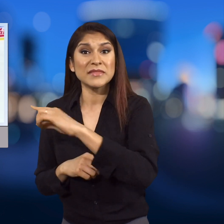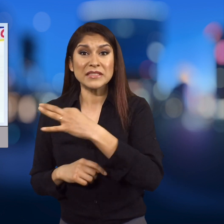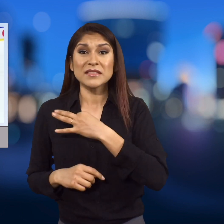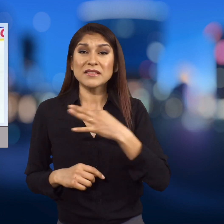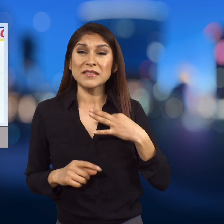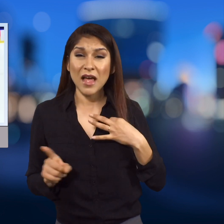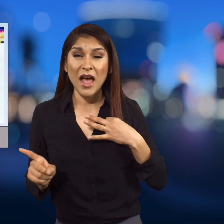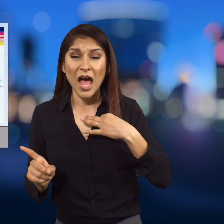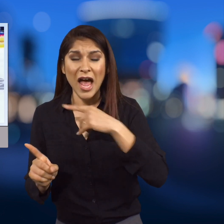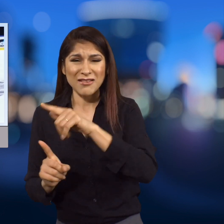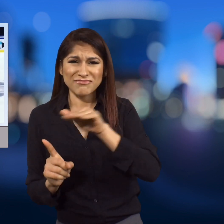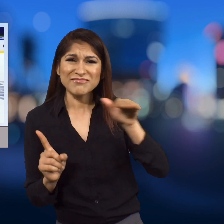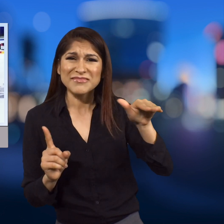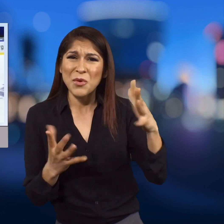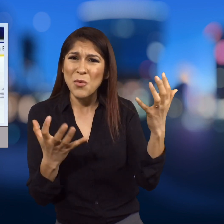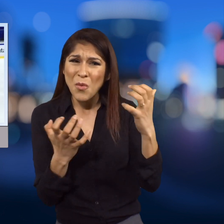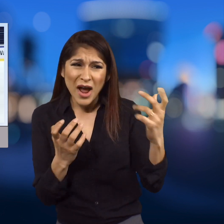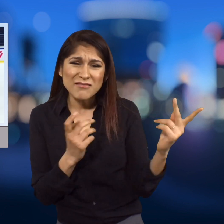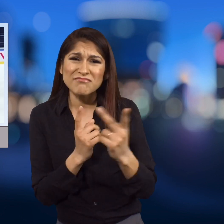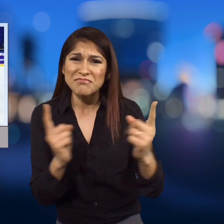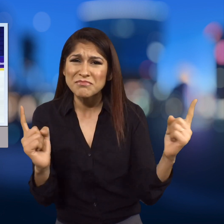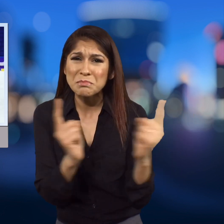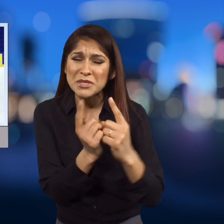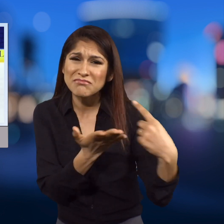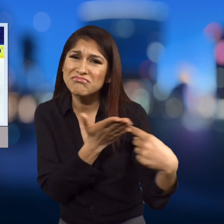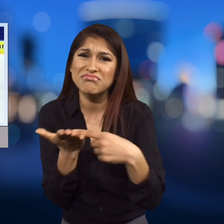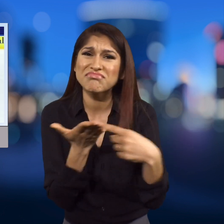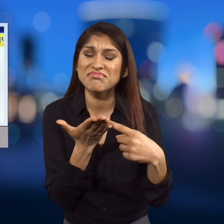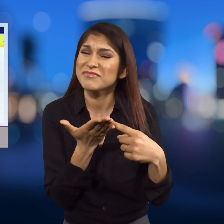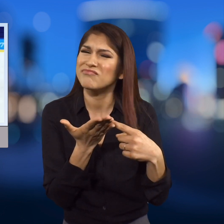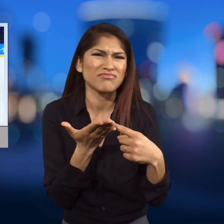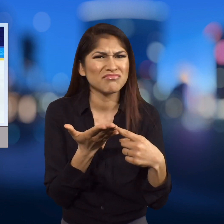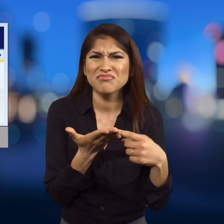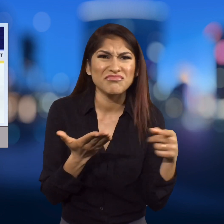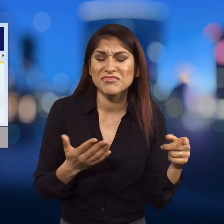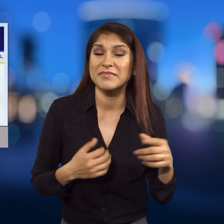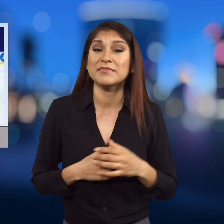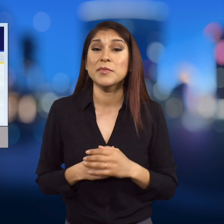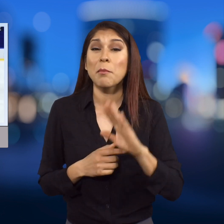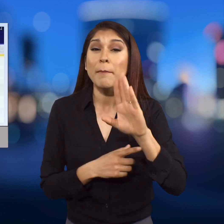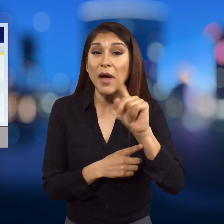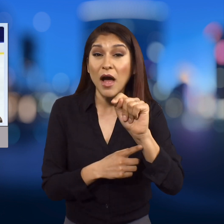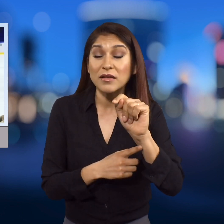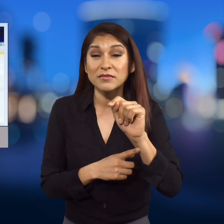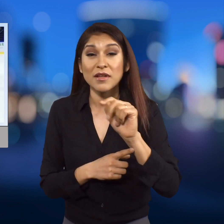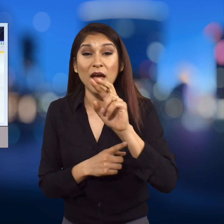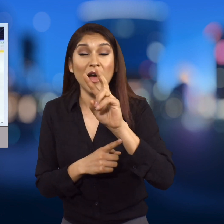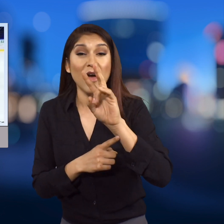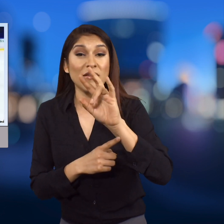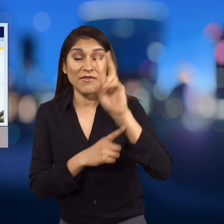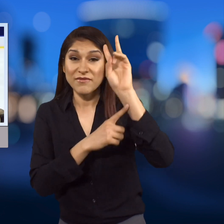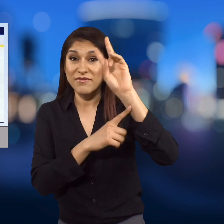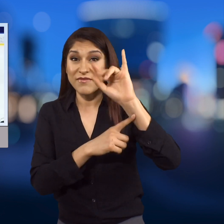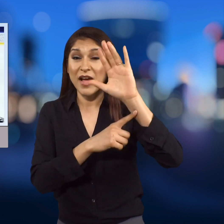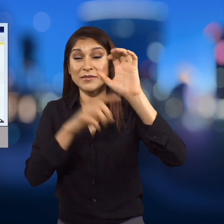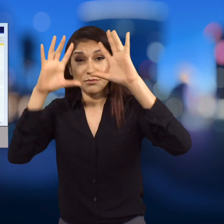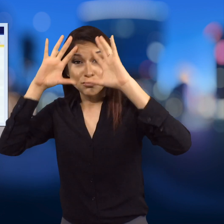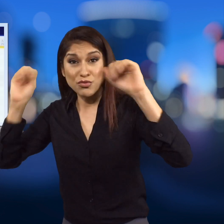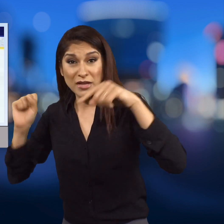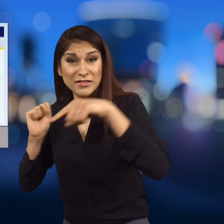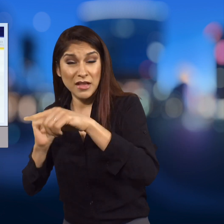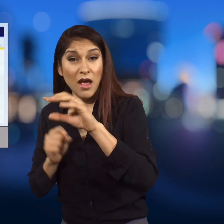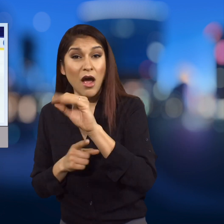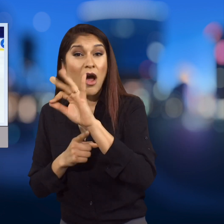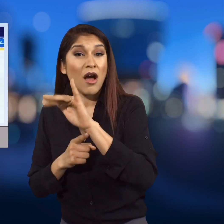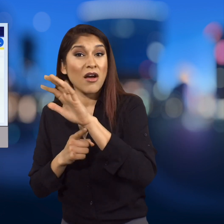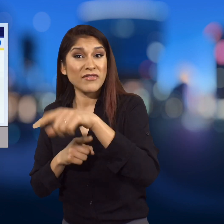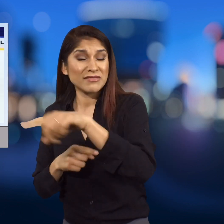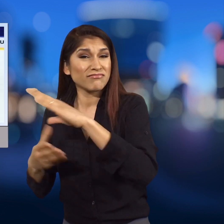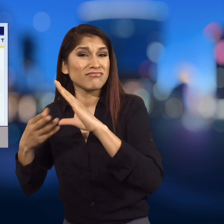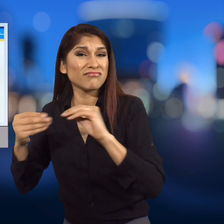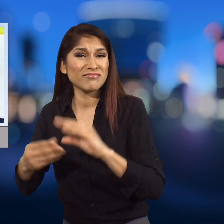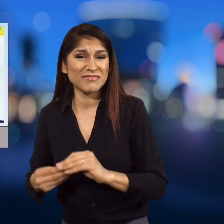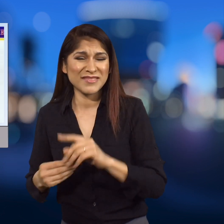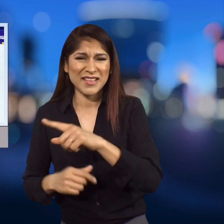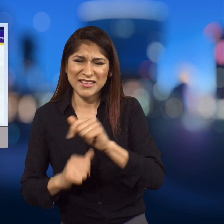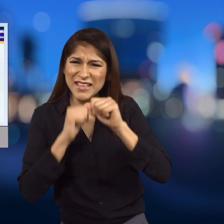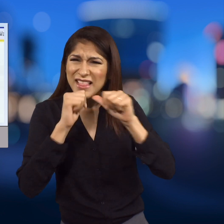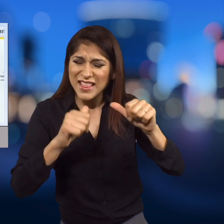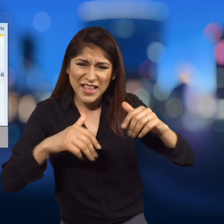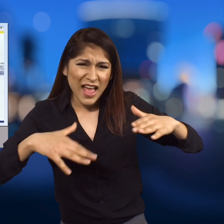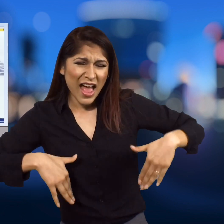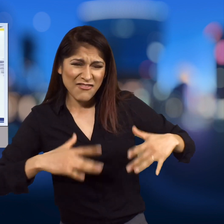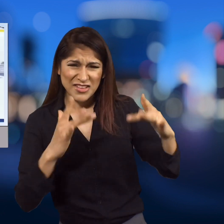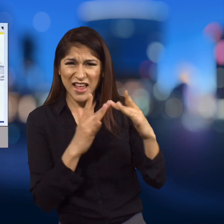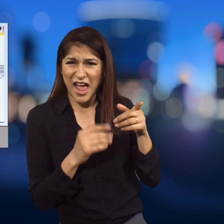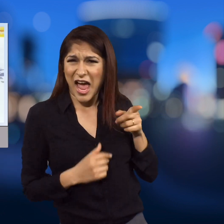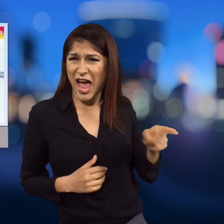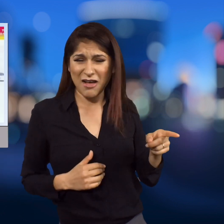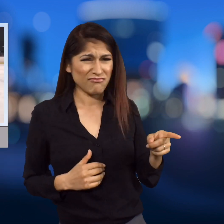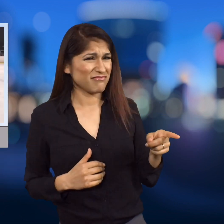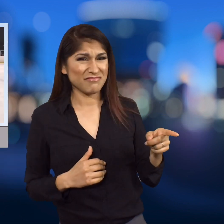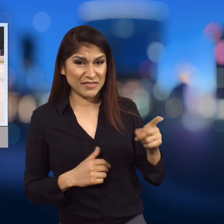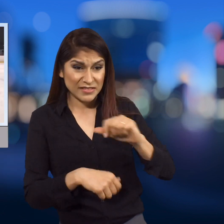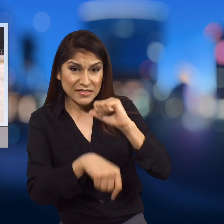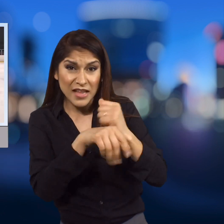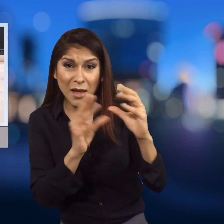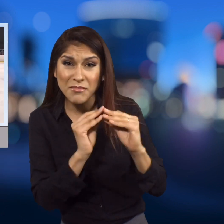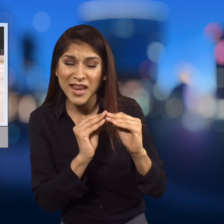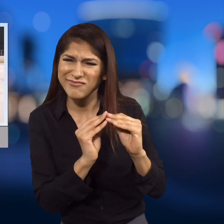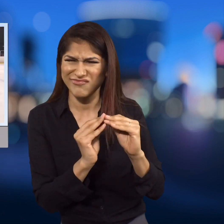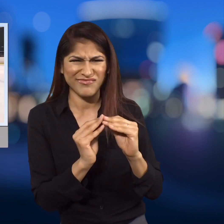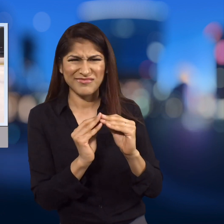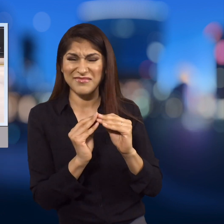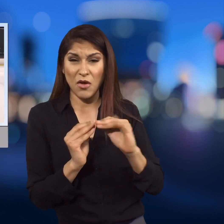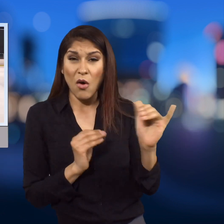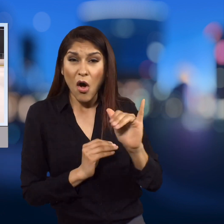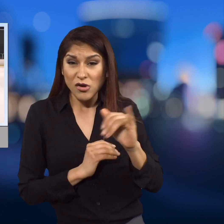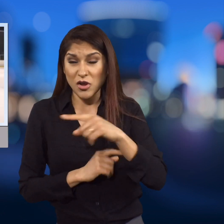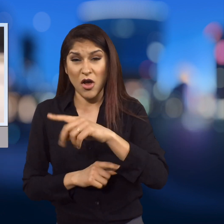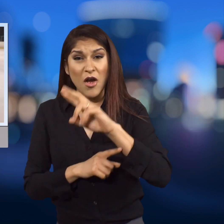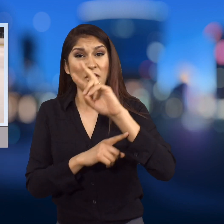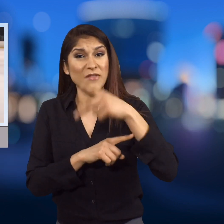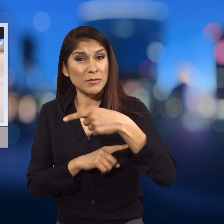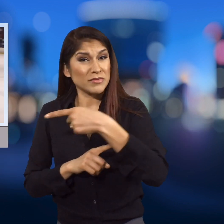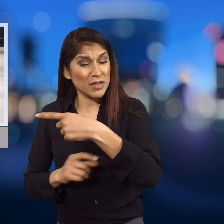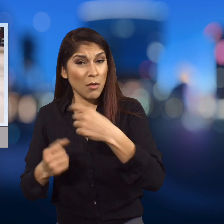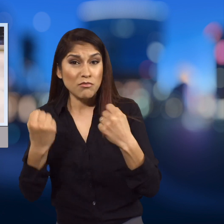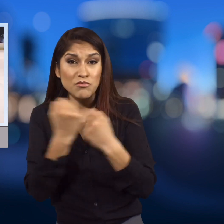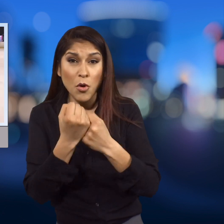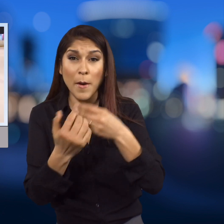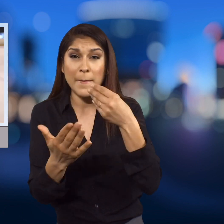Pence's office claims it did not reach out to Rippon for a meeting and says Pence never